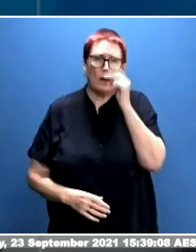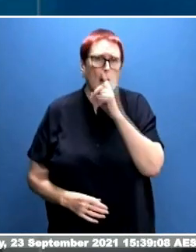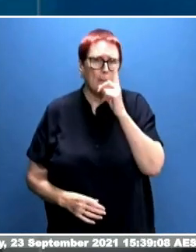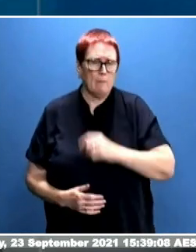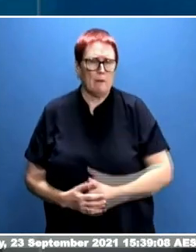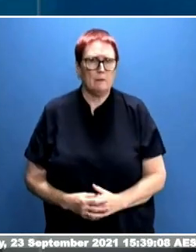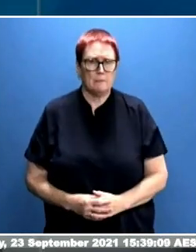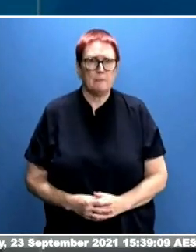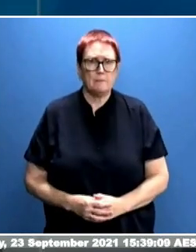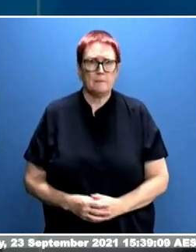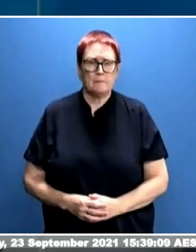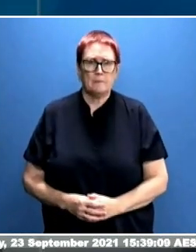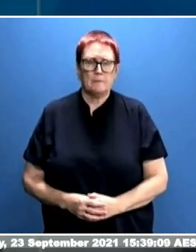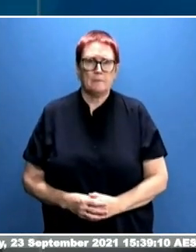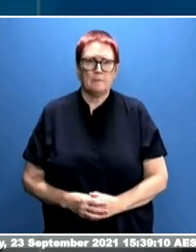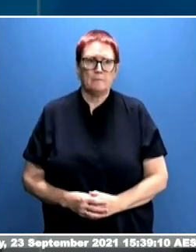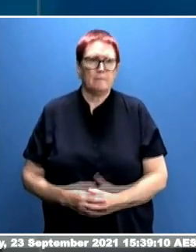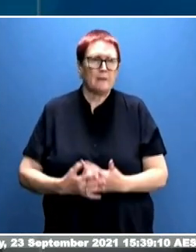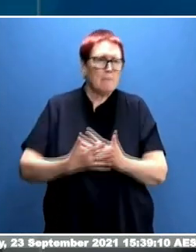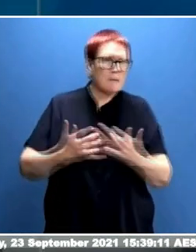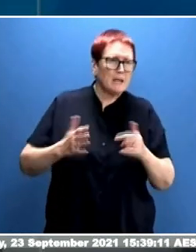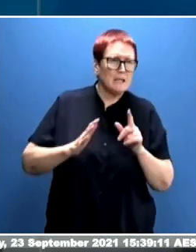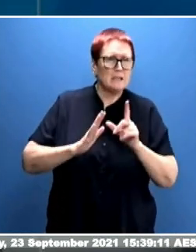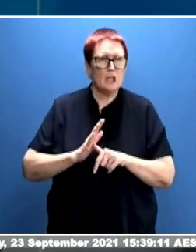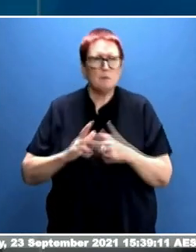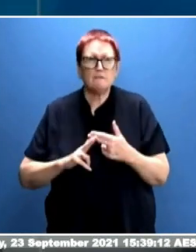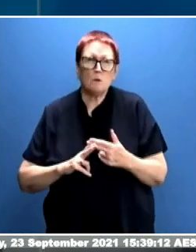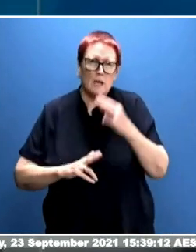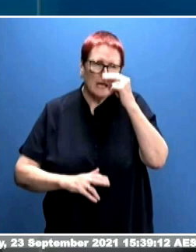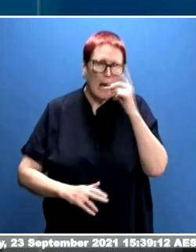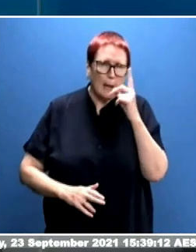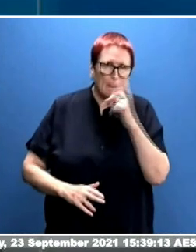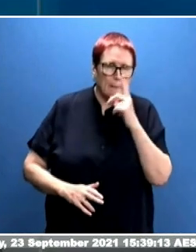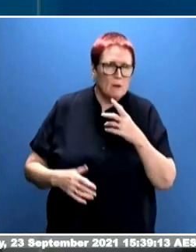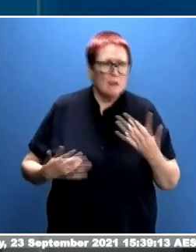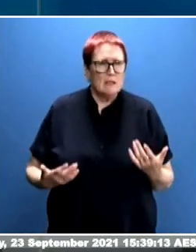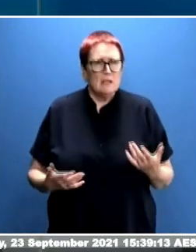Often young people are, you know, if you allow people to say it,